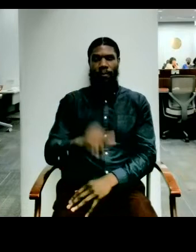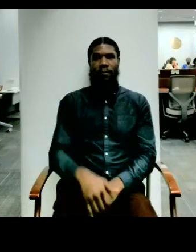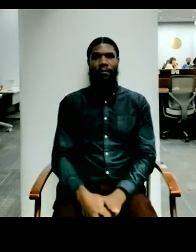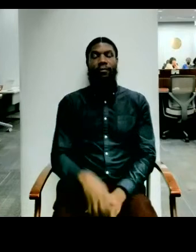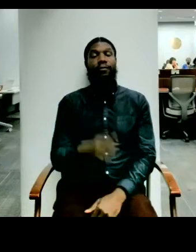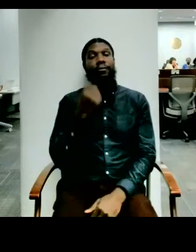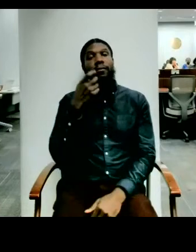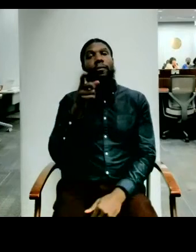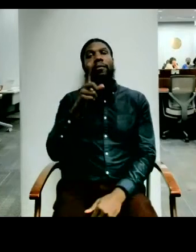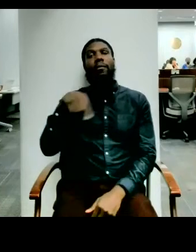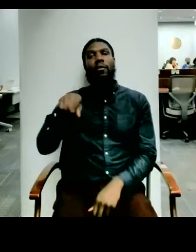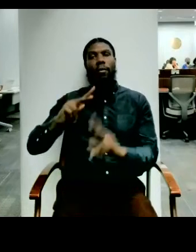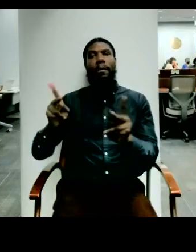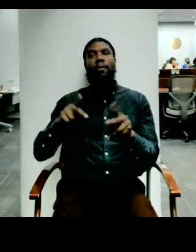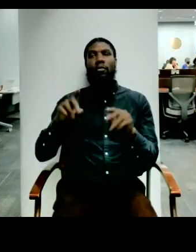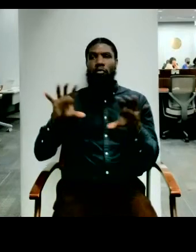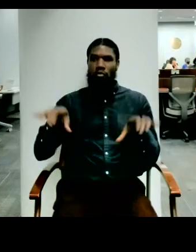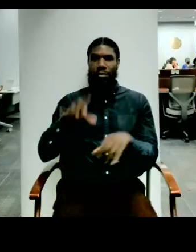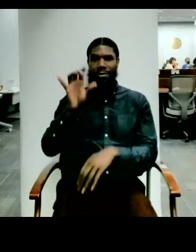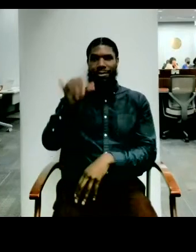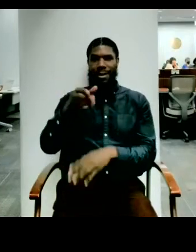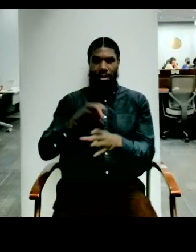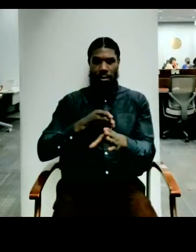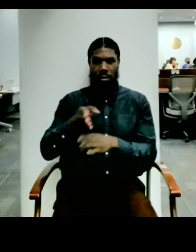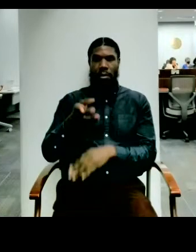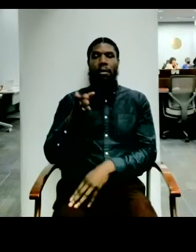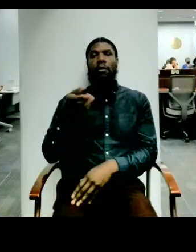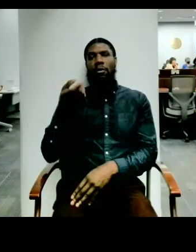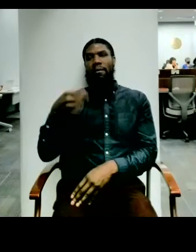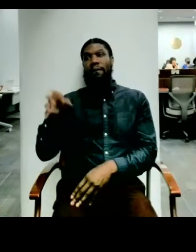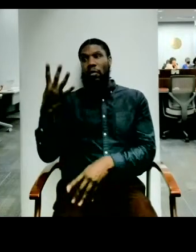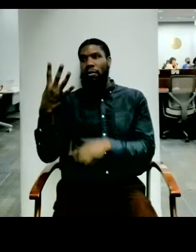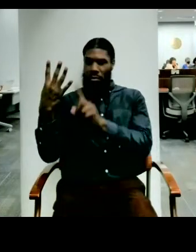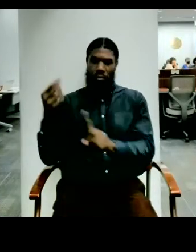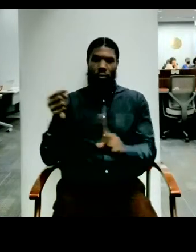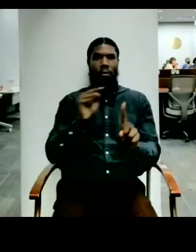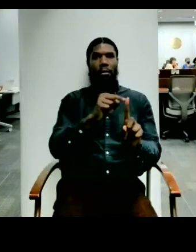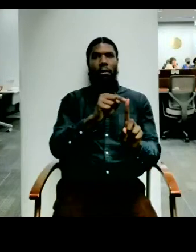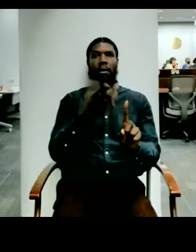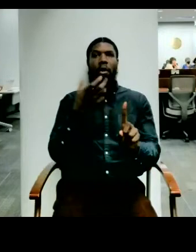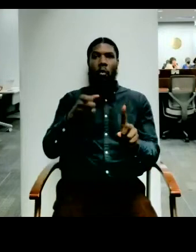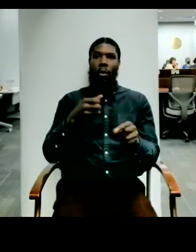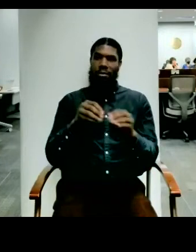who are doing it, they do plan to expand one in four want to expand their use of these assessments within the next five years.